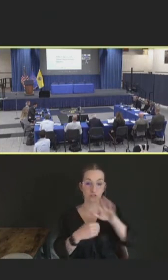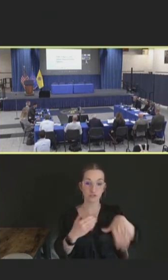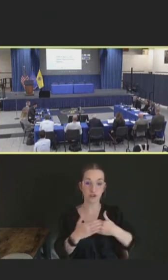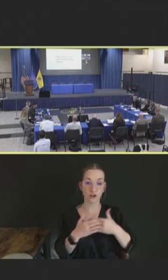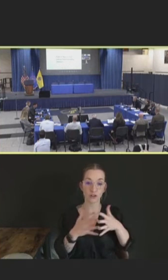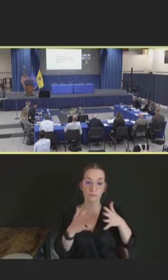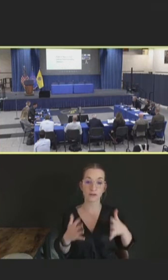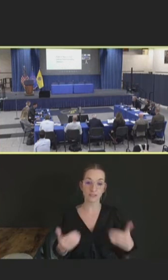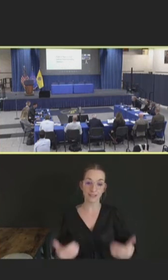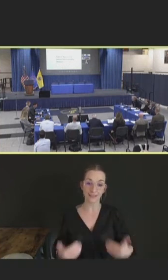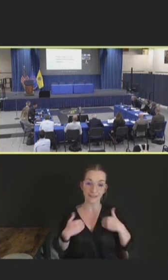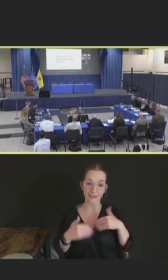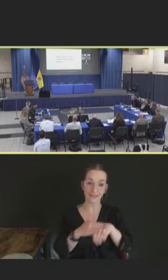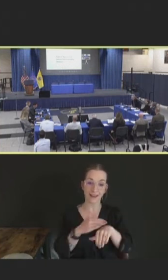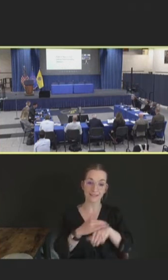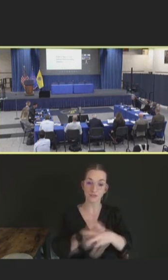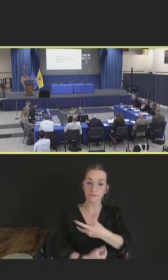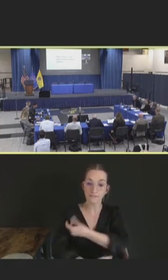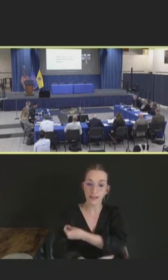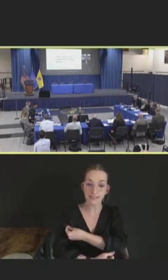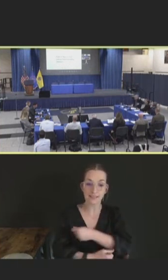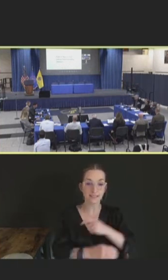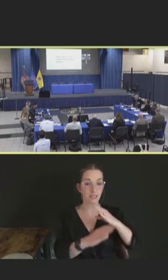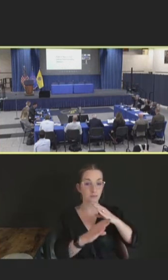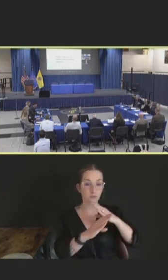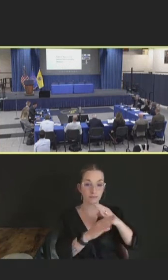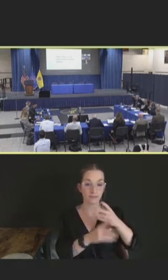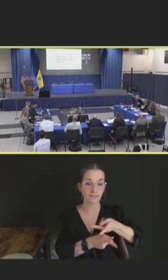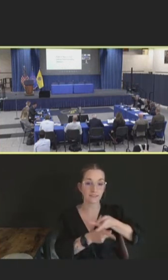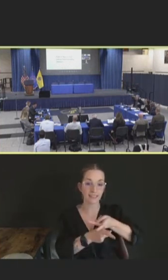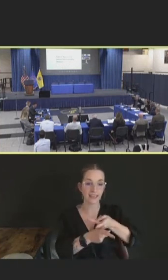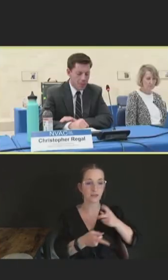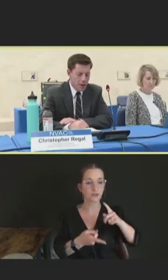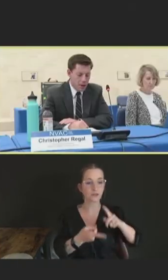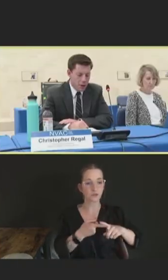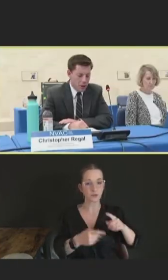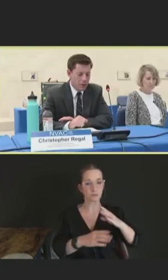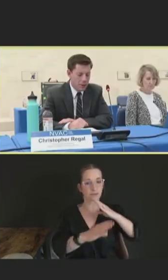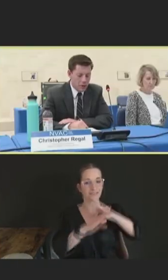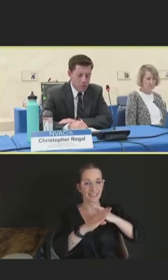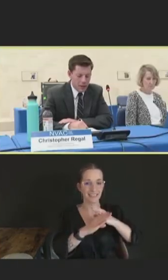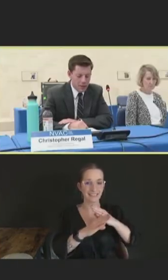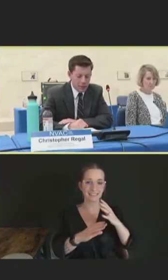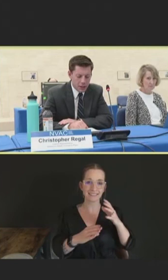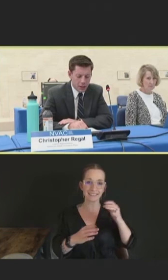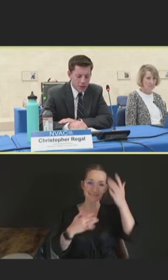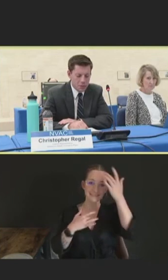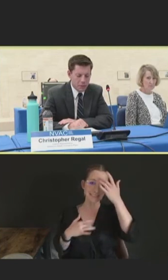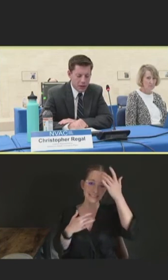they need to avoid developing preventable diseases throughout the COVID pandemic. Insurance providers